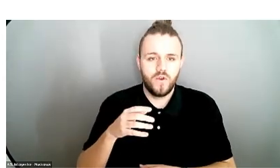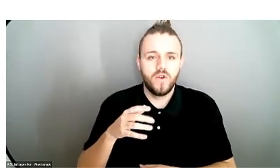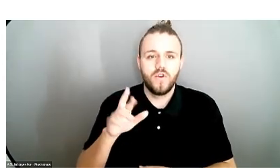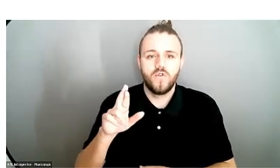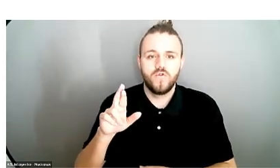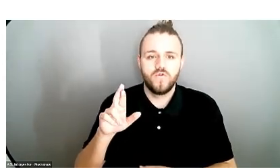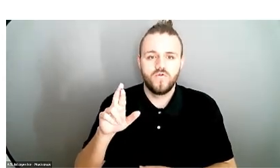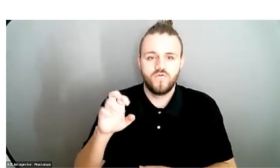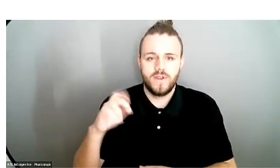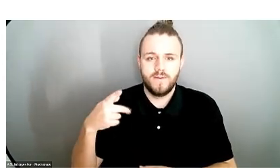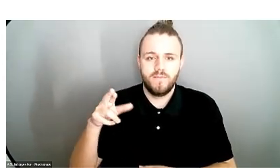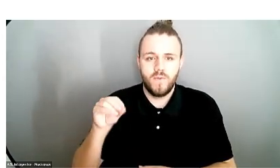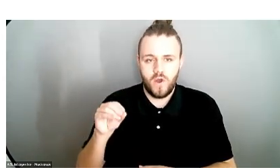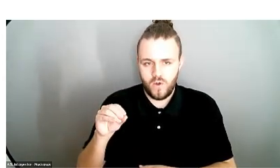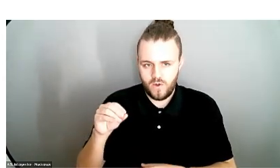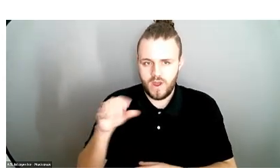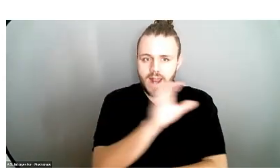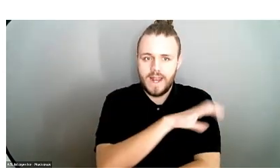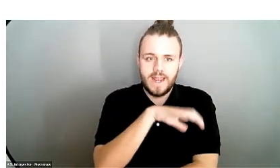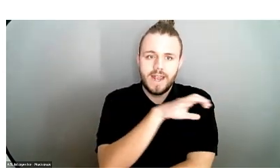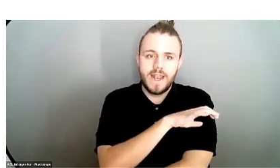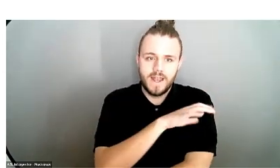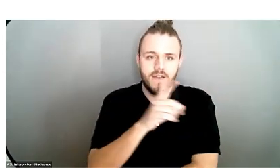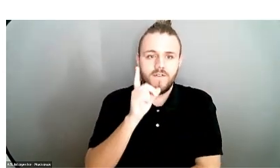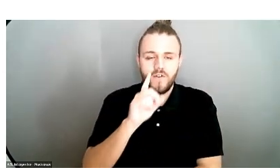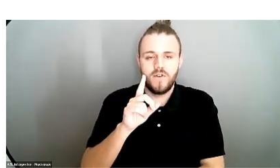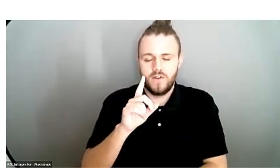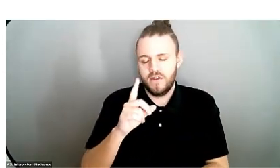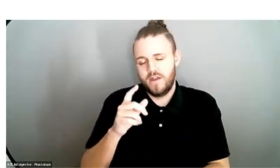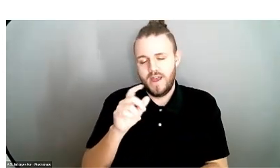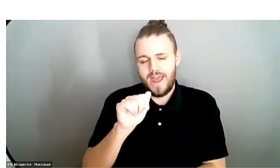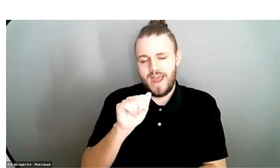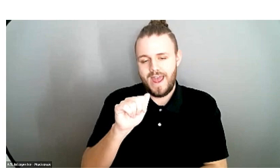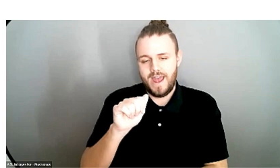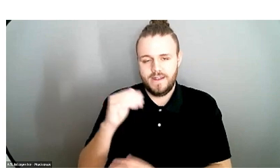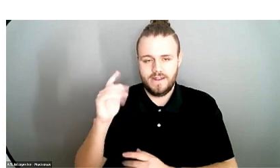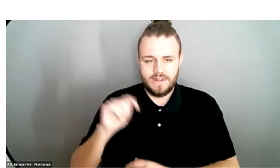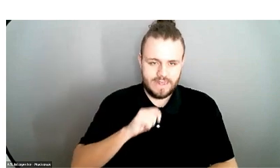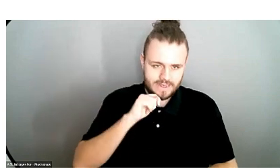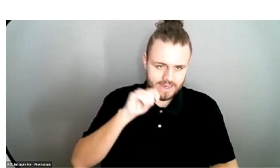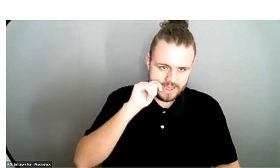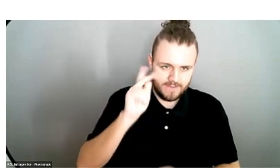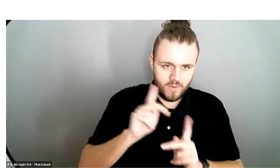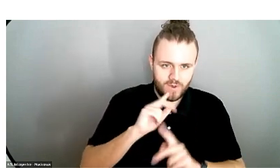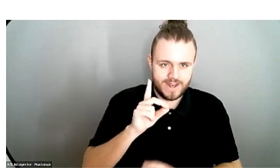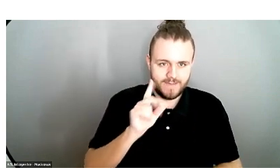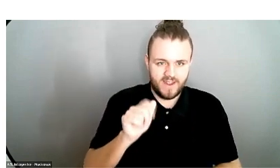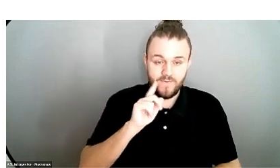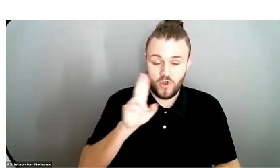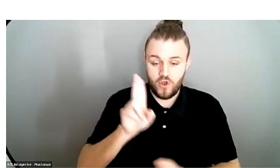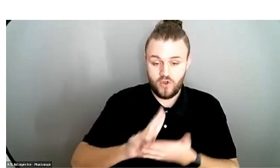for adolescents and women with disabilities at the University of Michigan for the last 18 years.